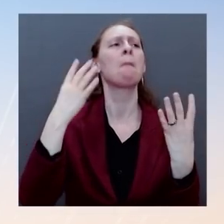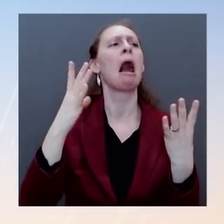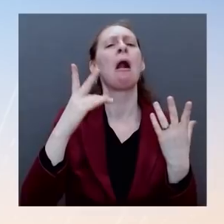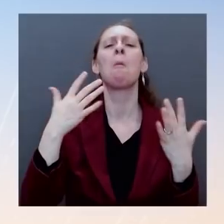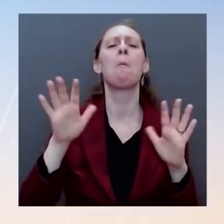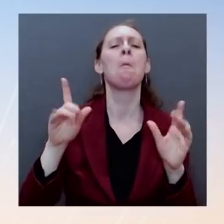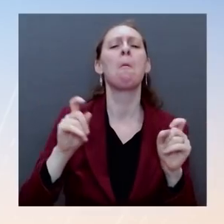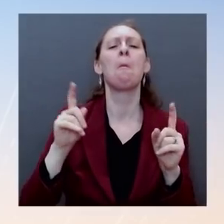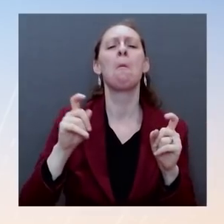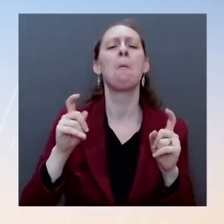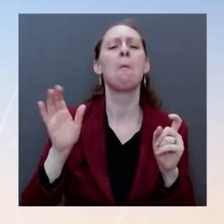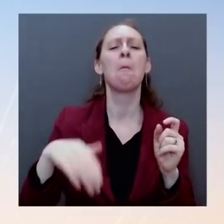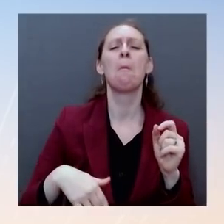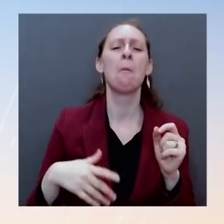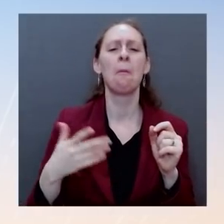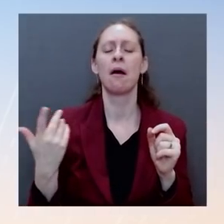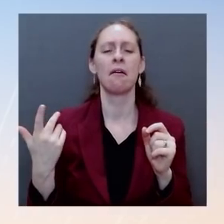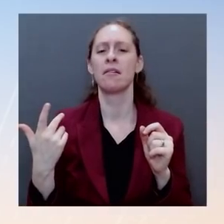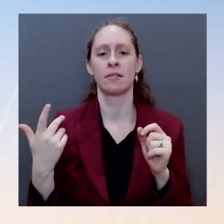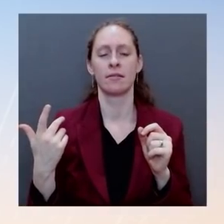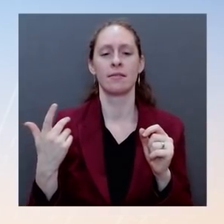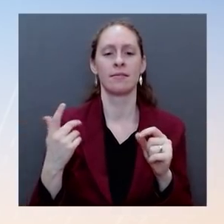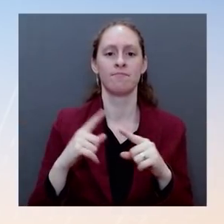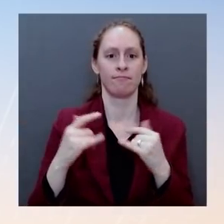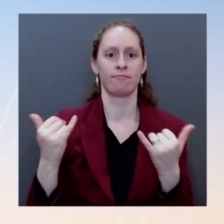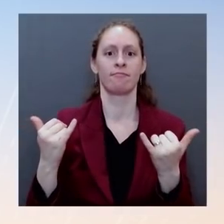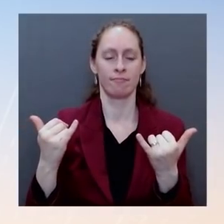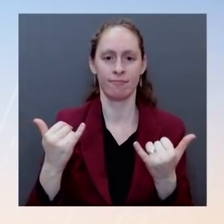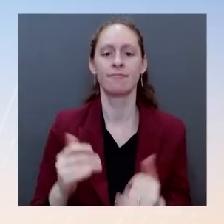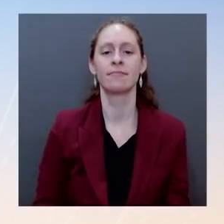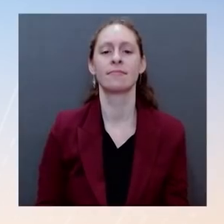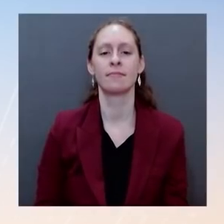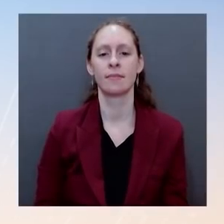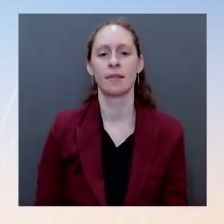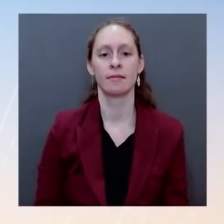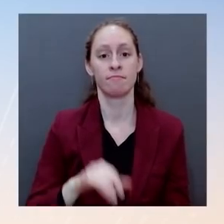"Hey, if you're vaccinated, you don't need to test," and so on, understandably, demand dropped off.